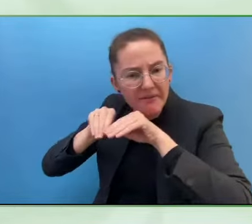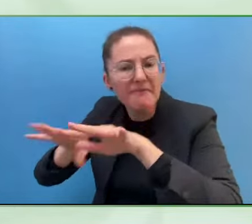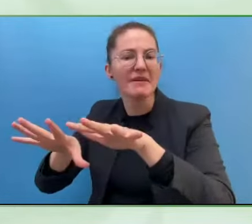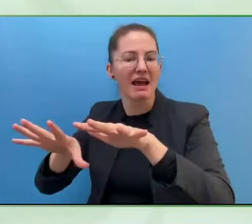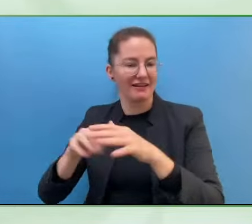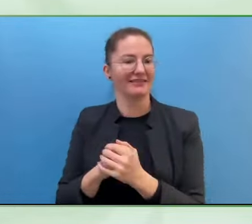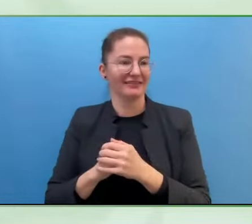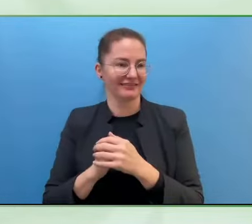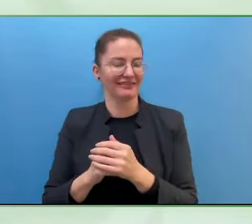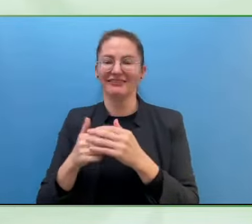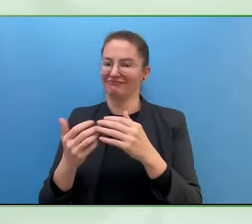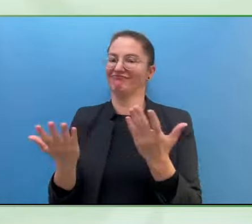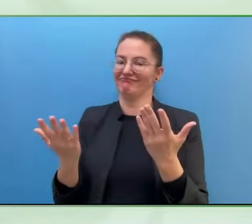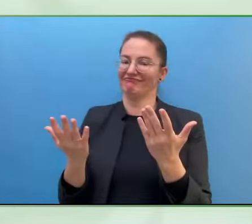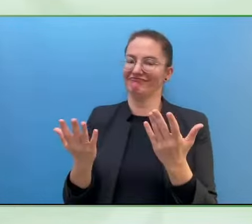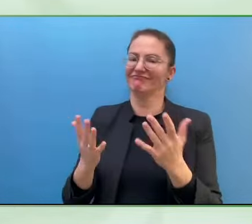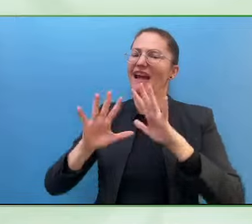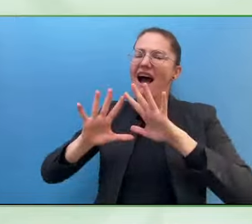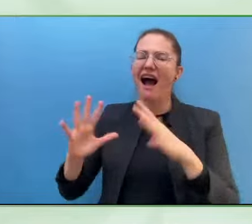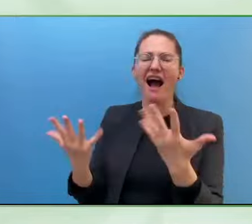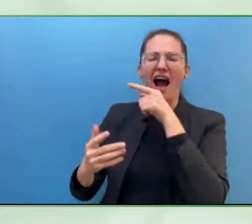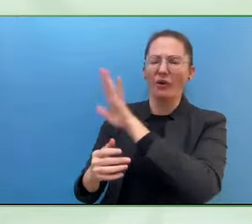versus security.